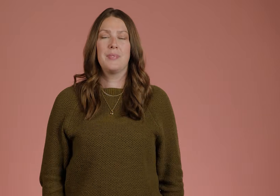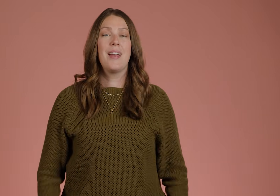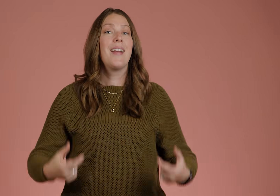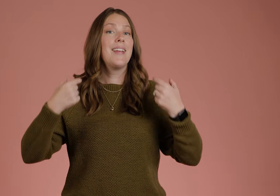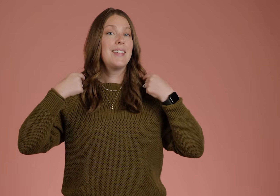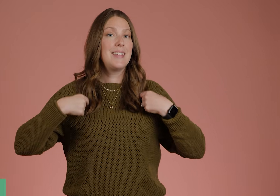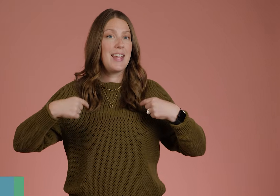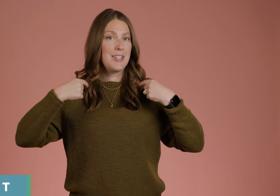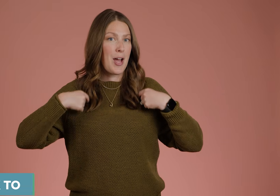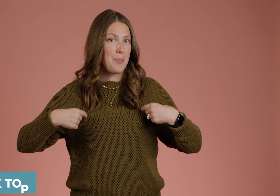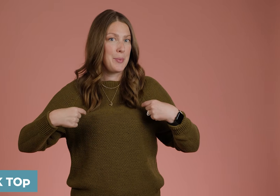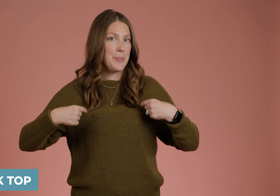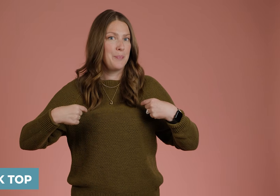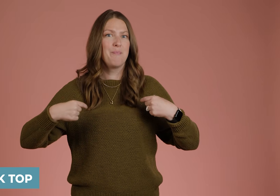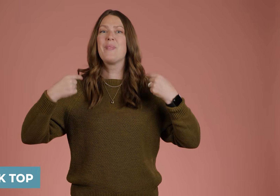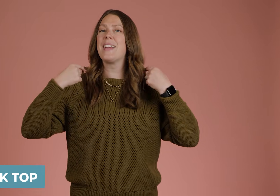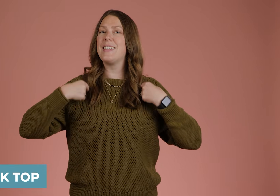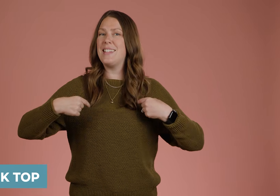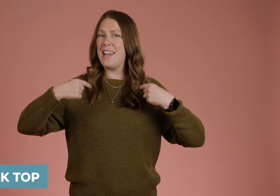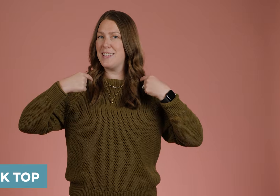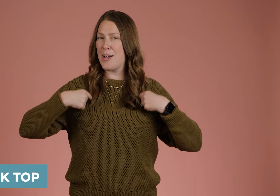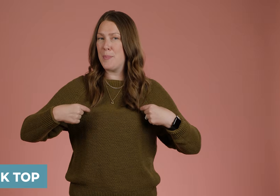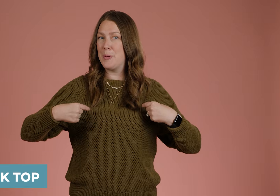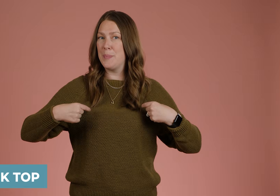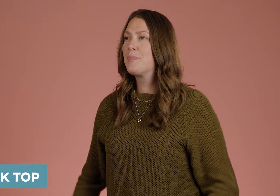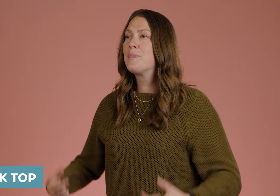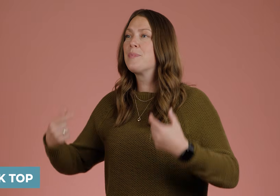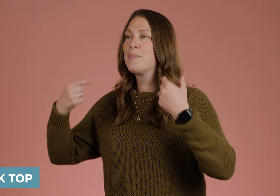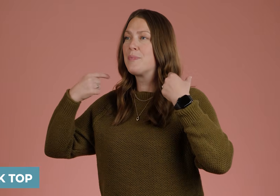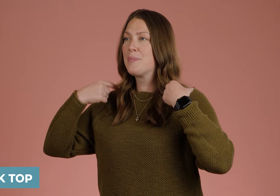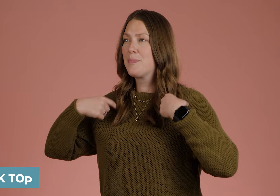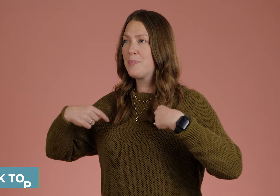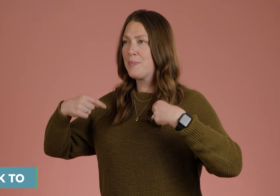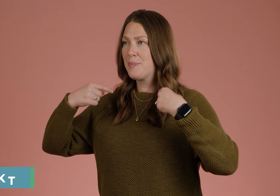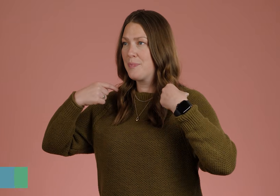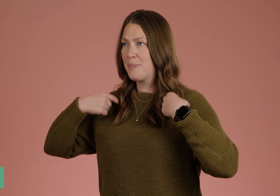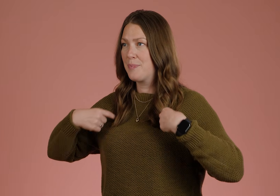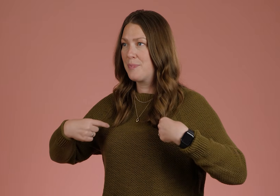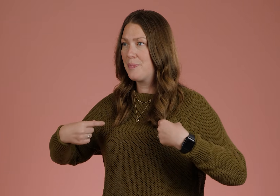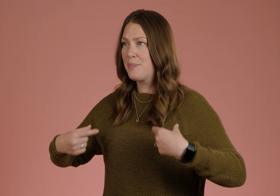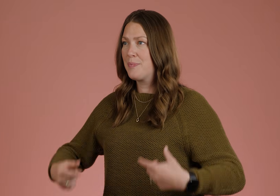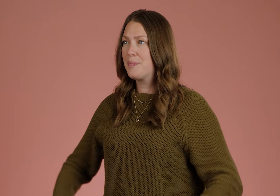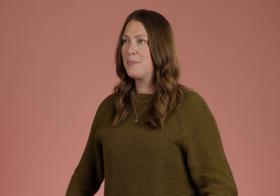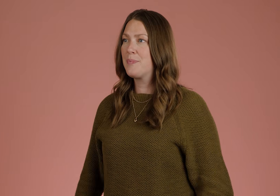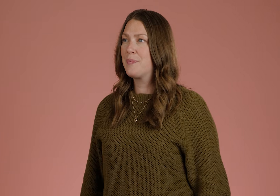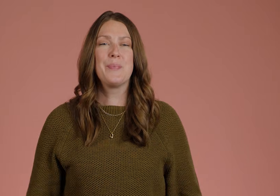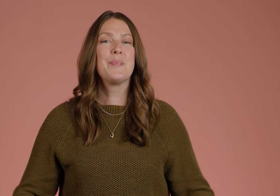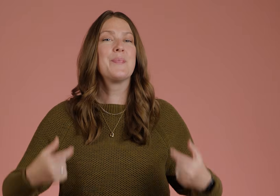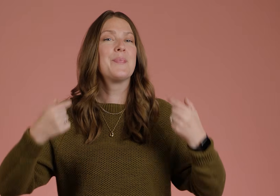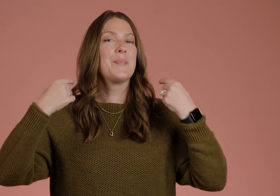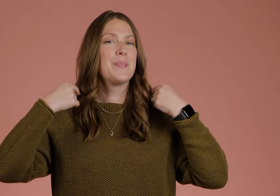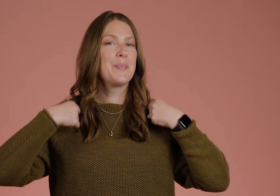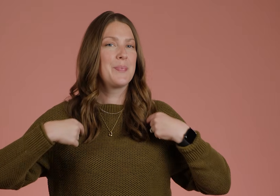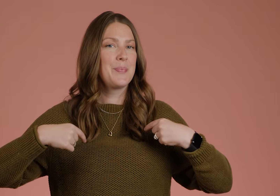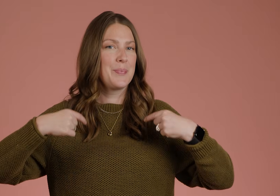Tank top. Your index finger and your thumb are making the width